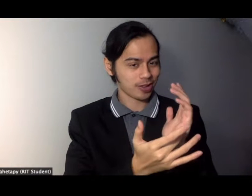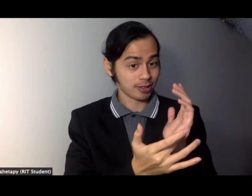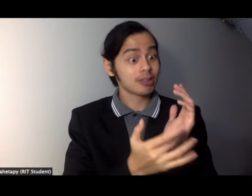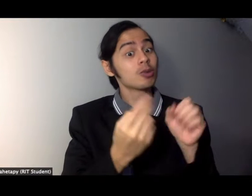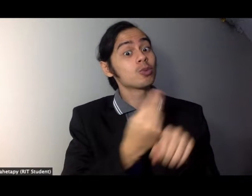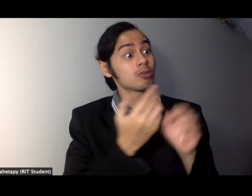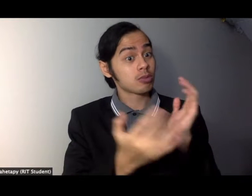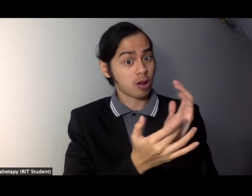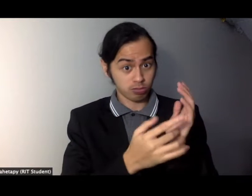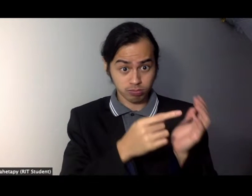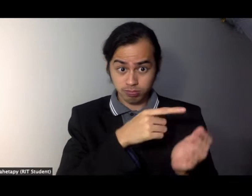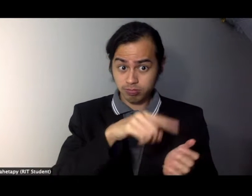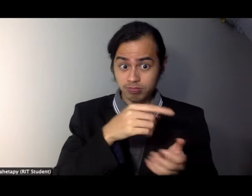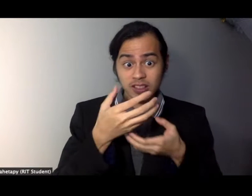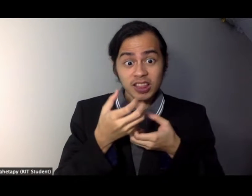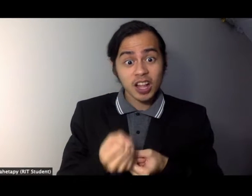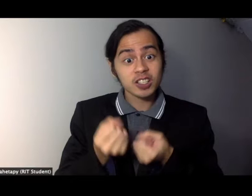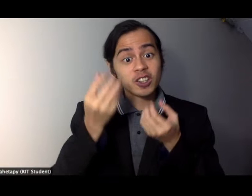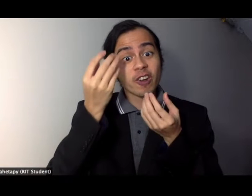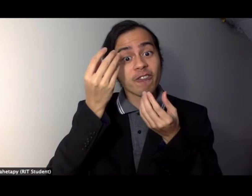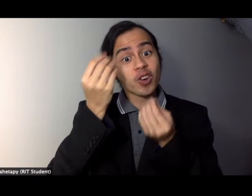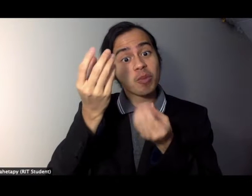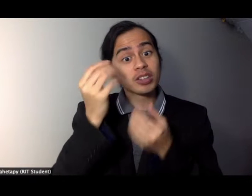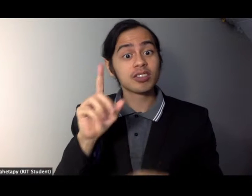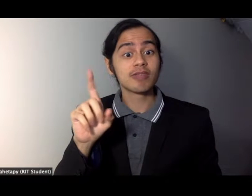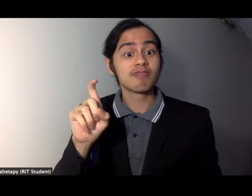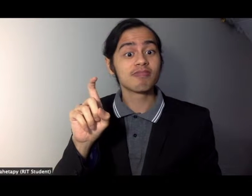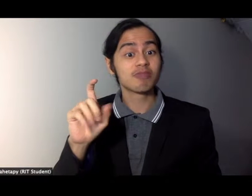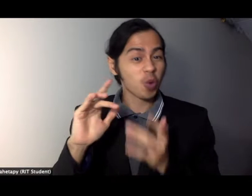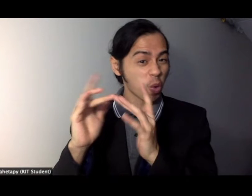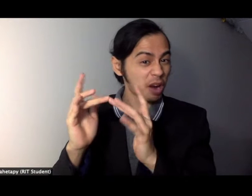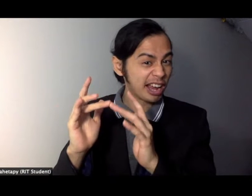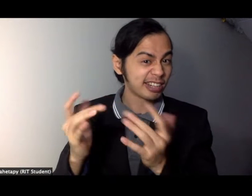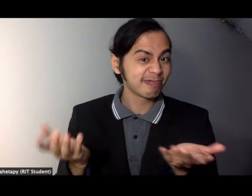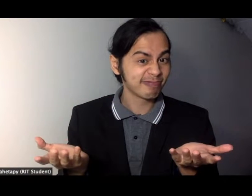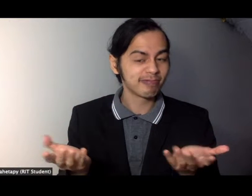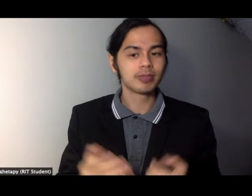After that, will they trust online information?